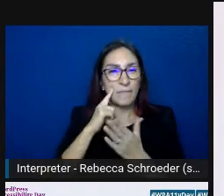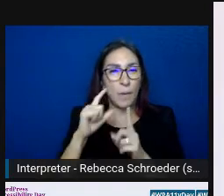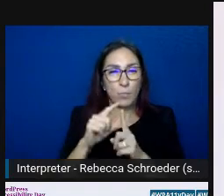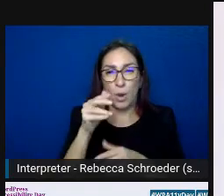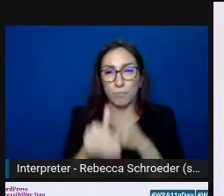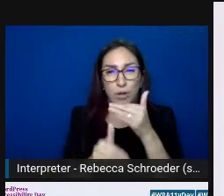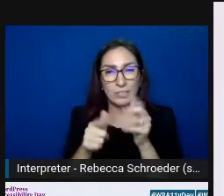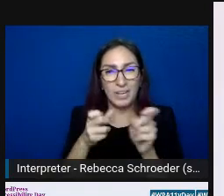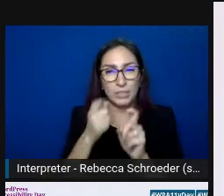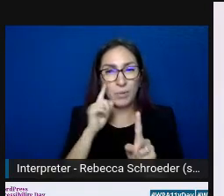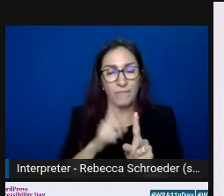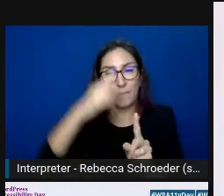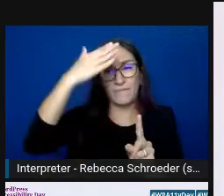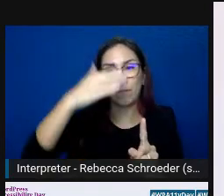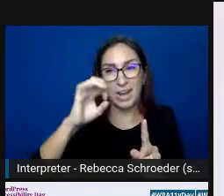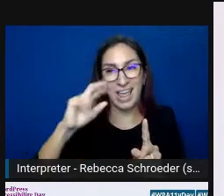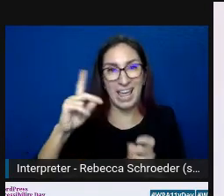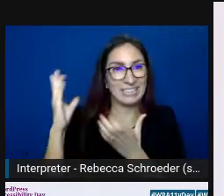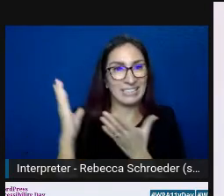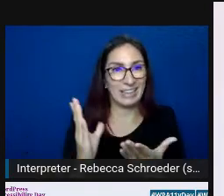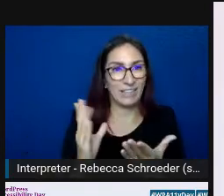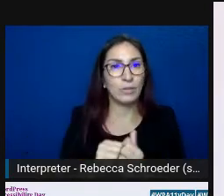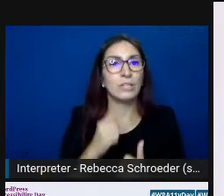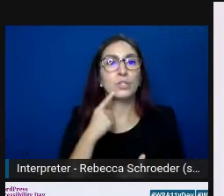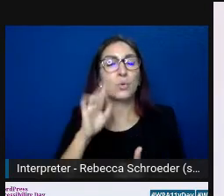You have your content being served with a normal WordPress